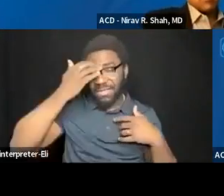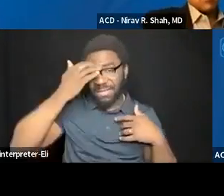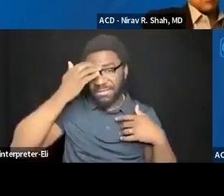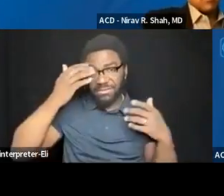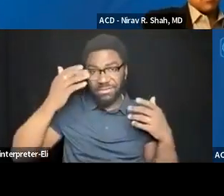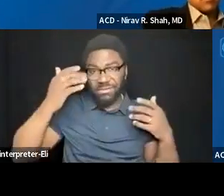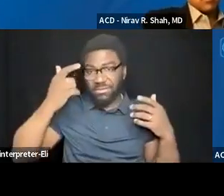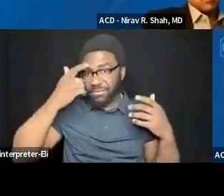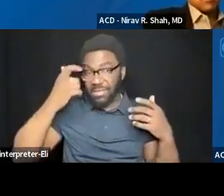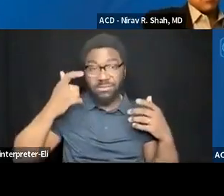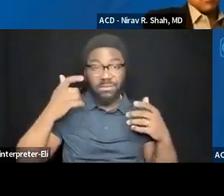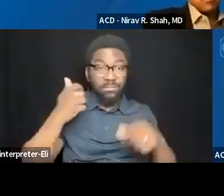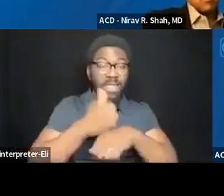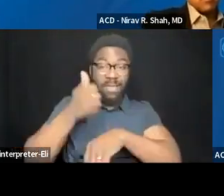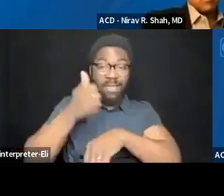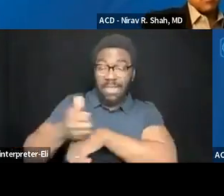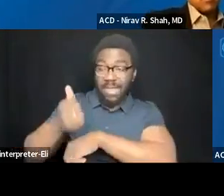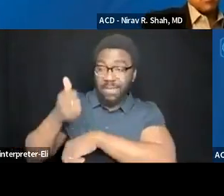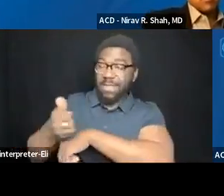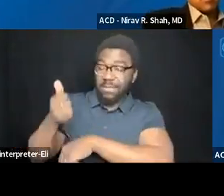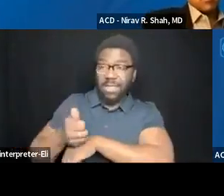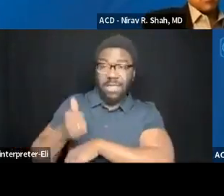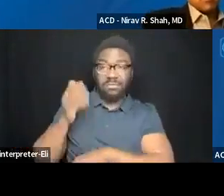Was there chaos outside? Absolutely.